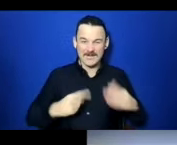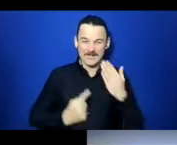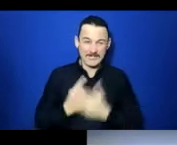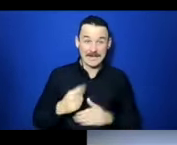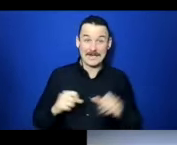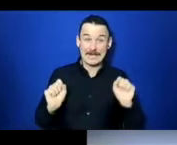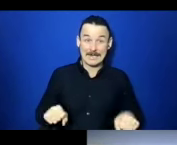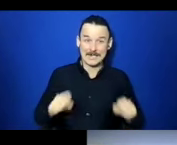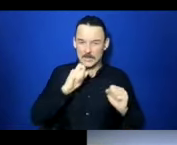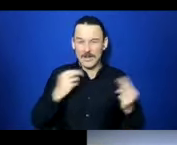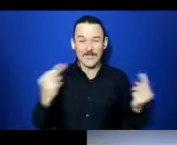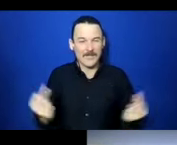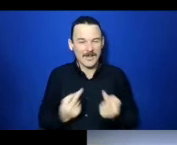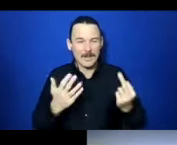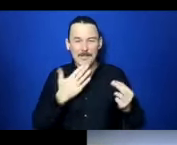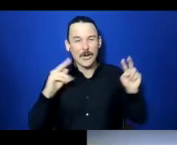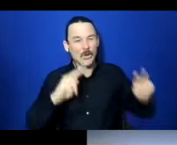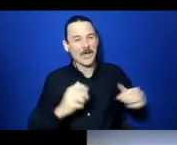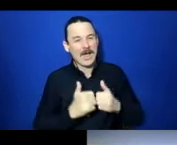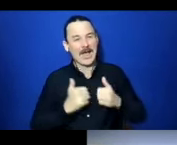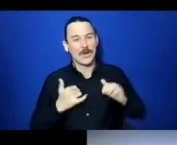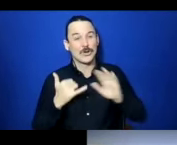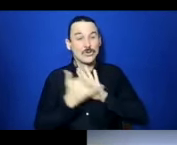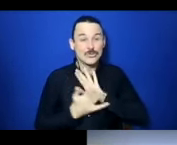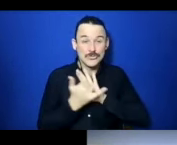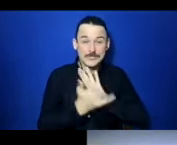look at our YouTube channel in the next couple of days. They'll be uploaded there.